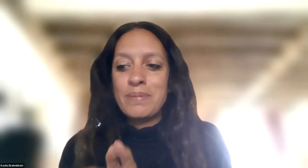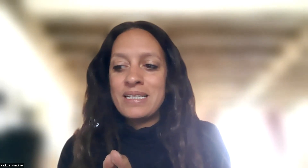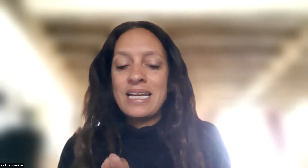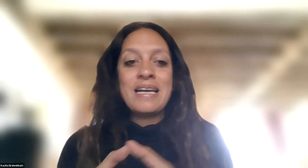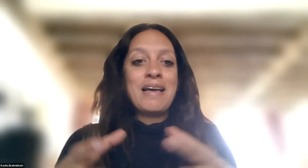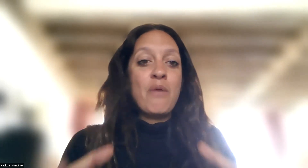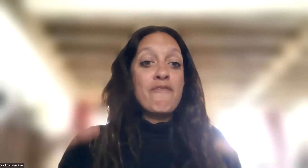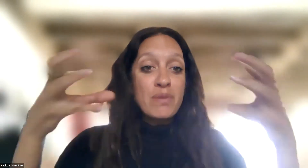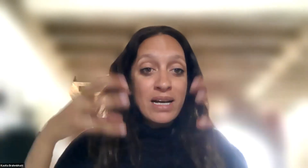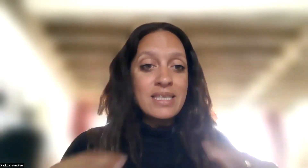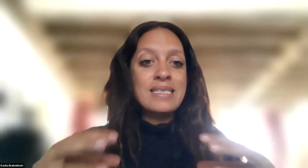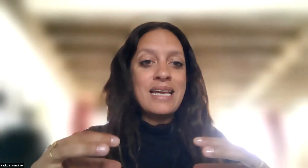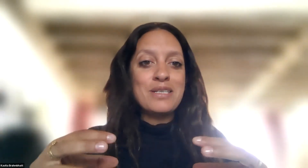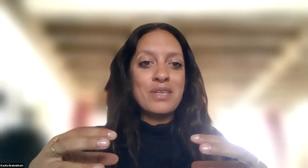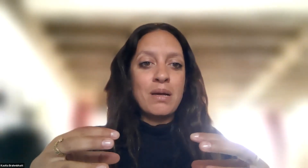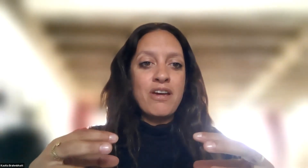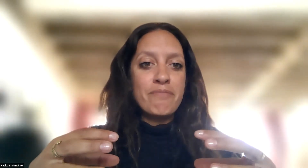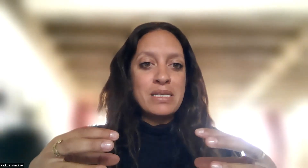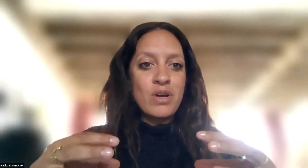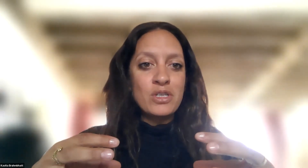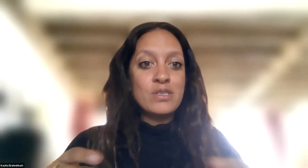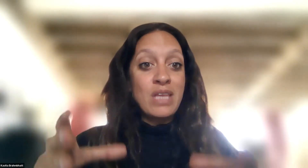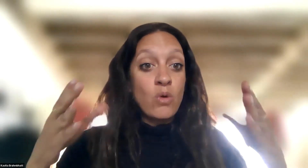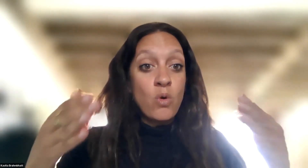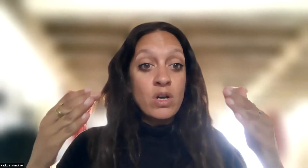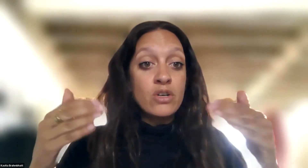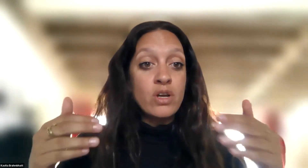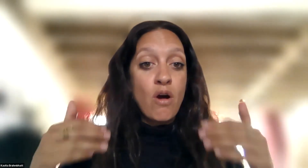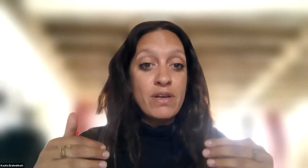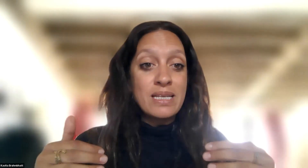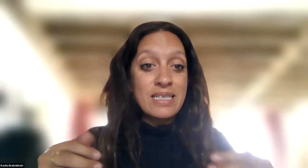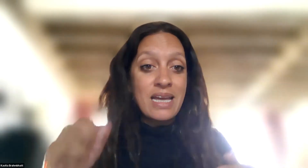guidelines, these are harmonized standards for measuring processes on